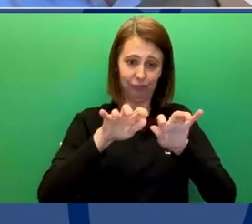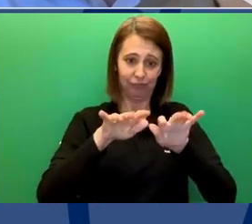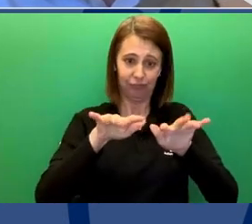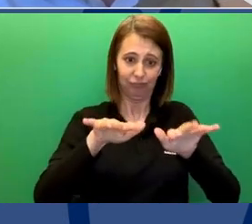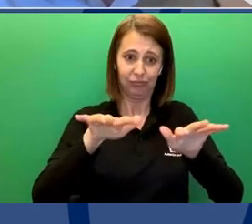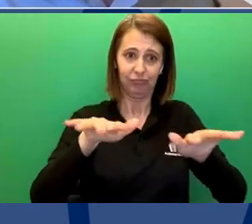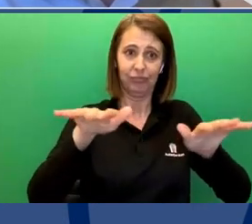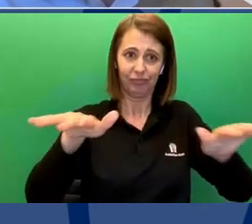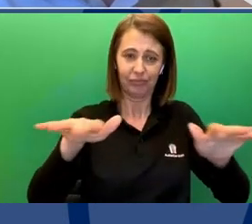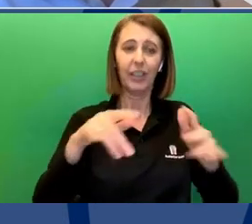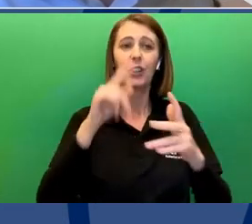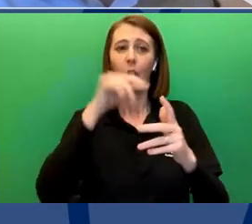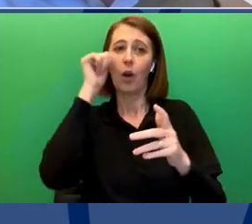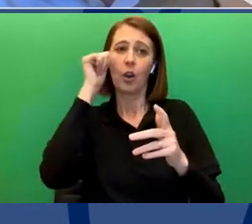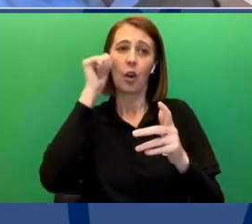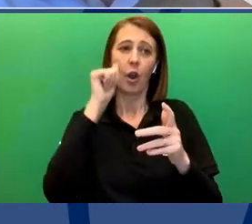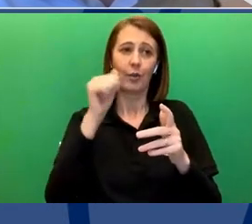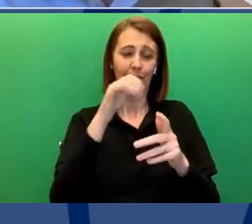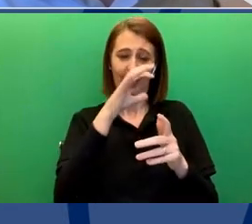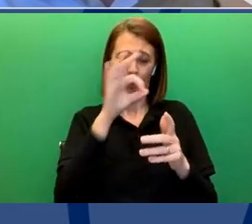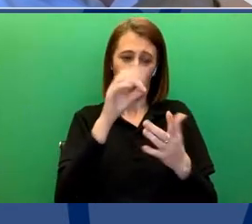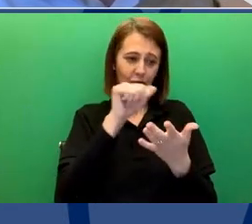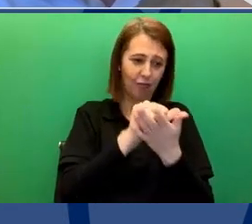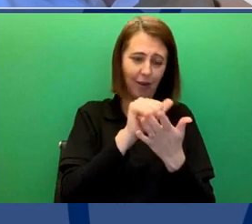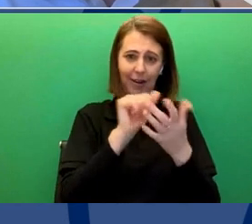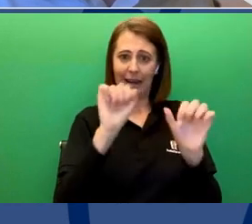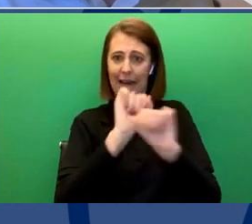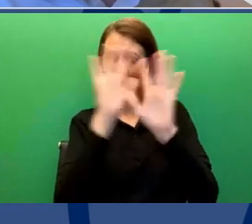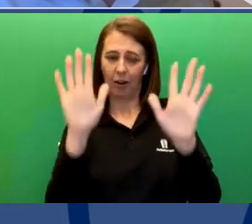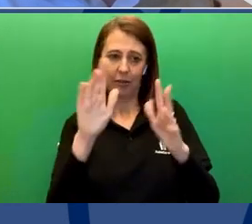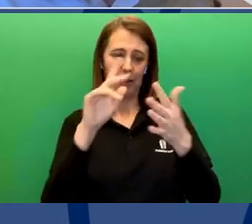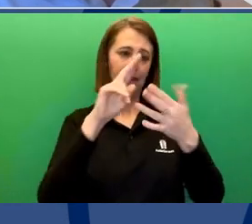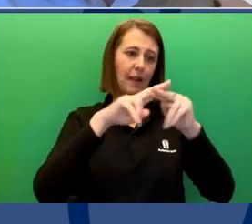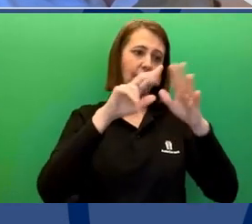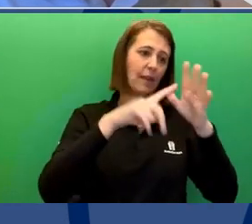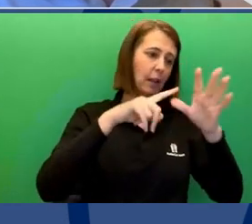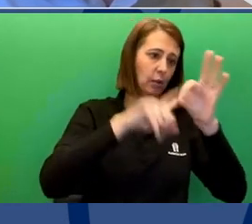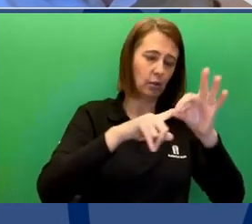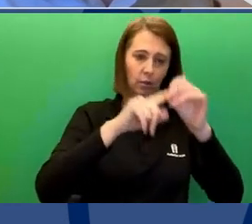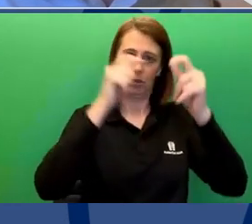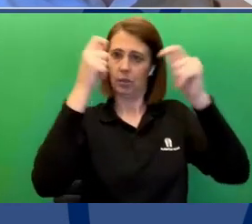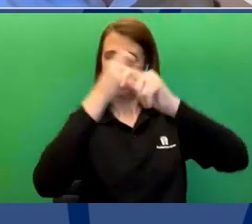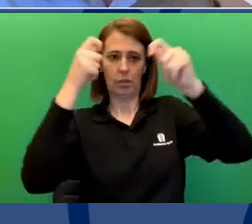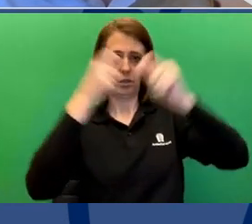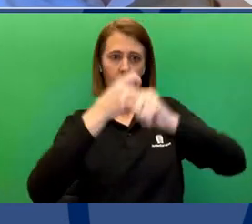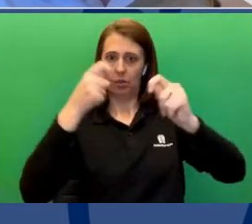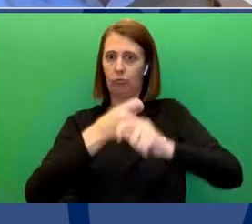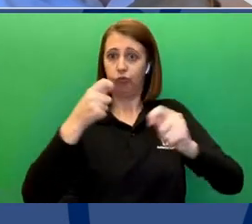in terms of policies, guidelines, FAQs, they have changed, and they are very conscious